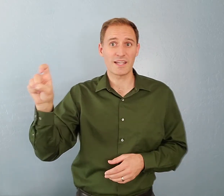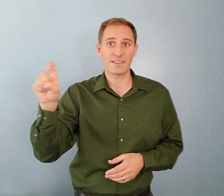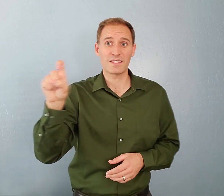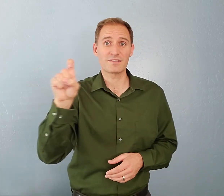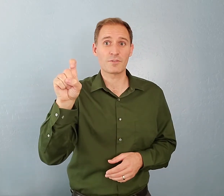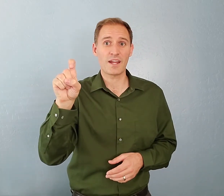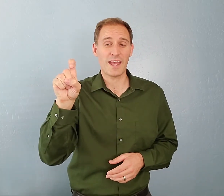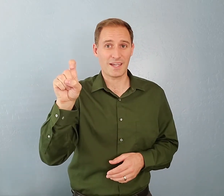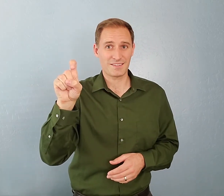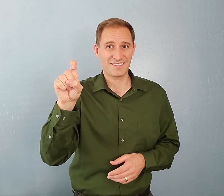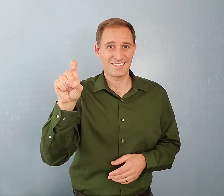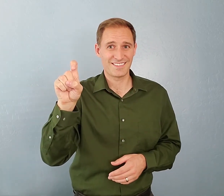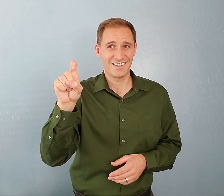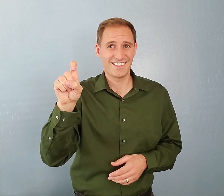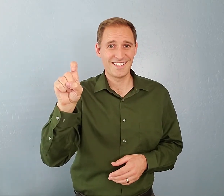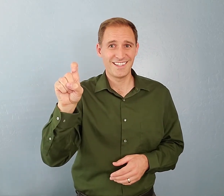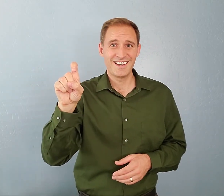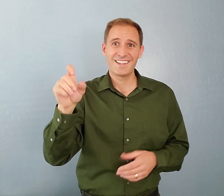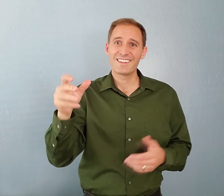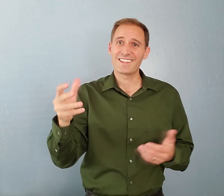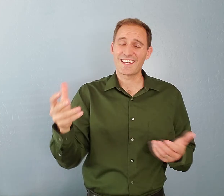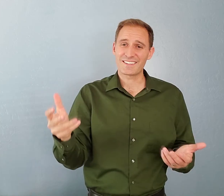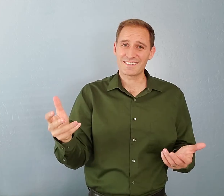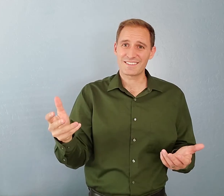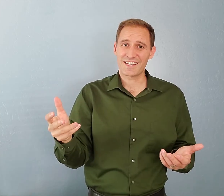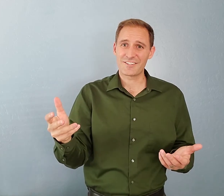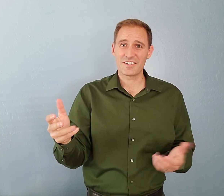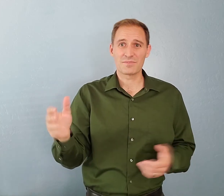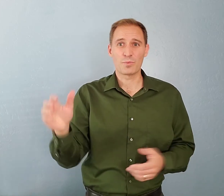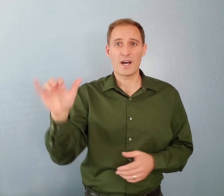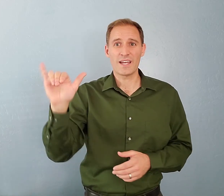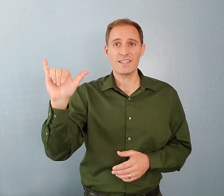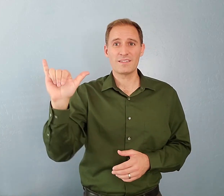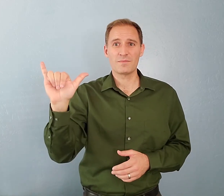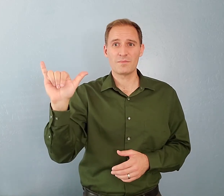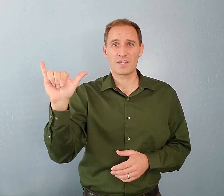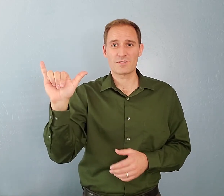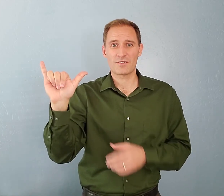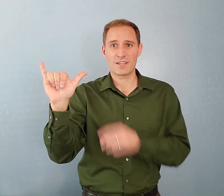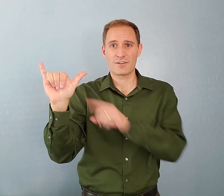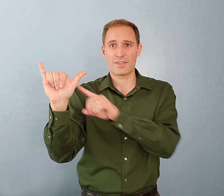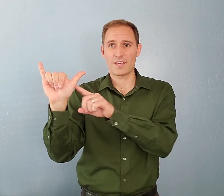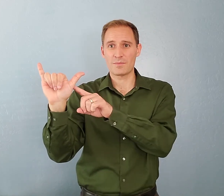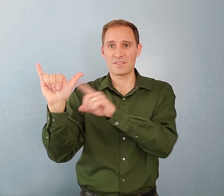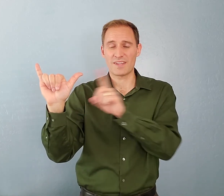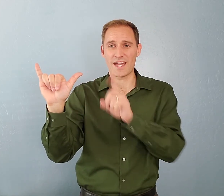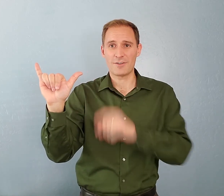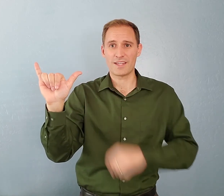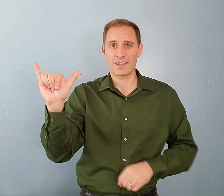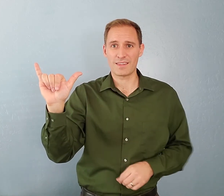like this for X. The next letter is Y, make sure that your thumb is out like this